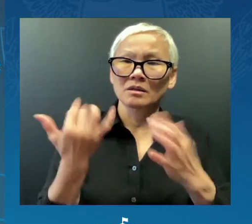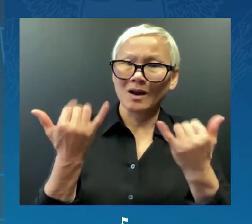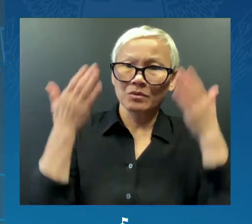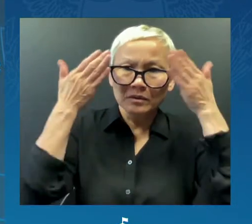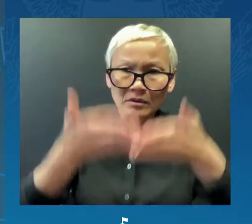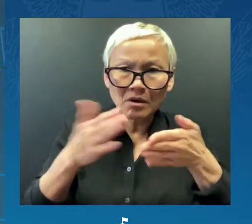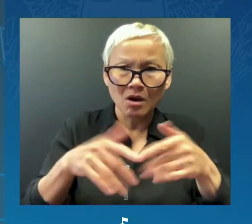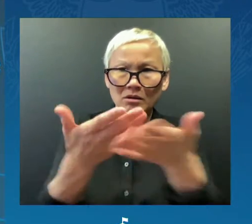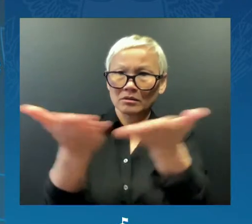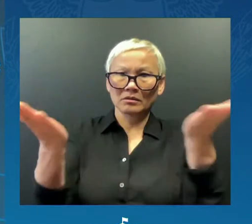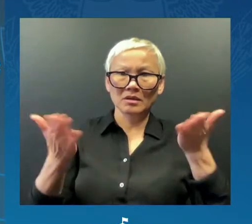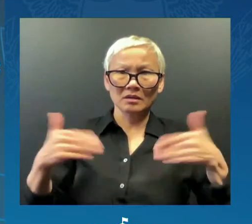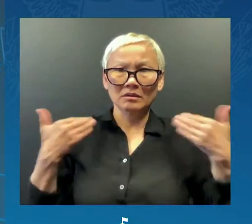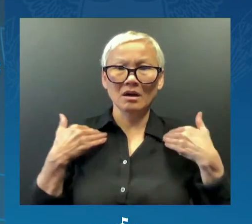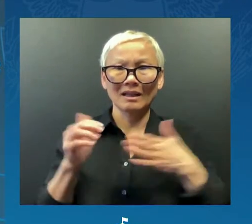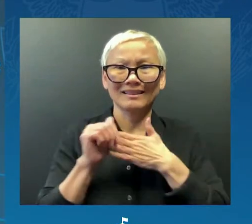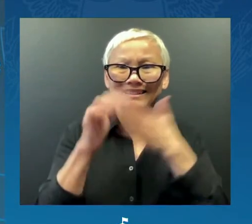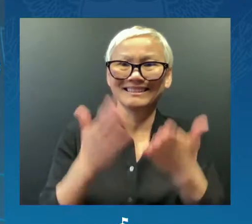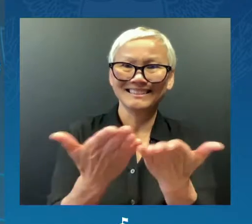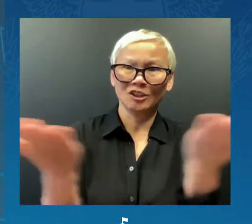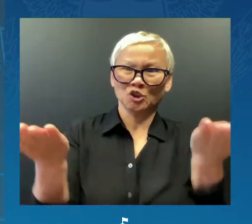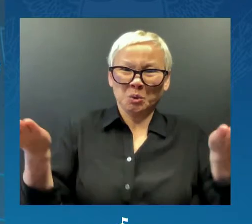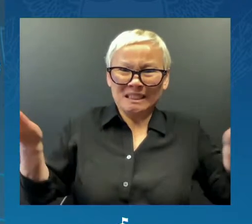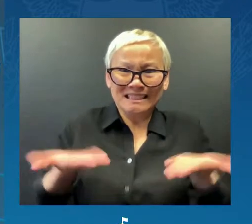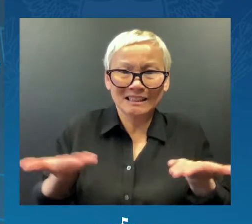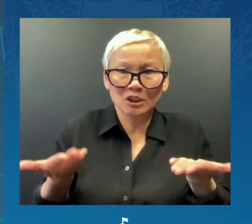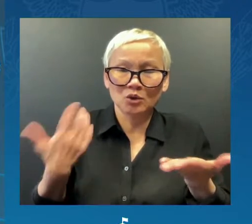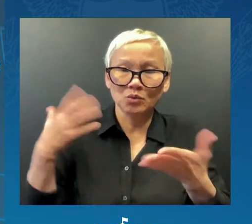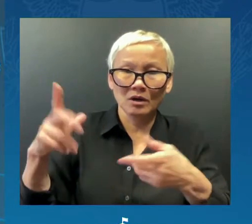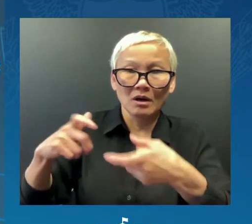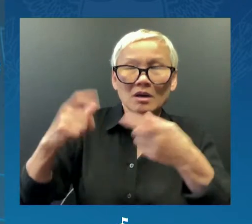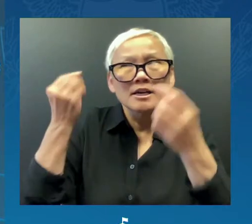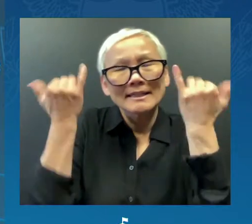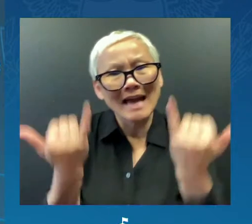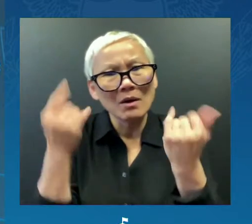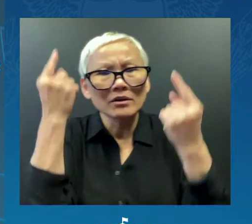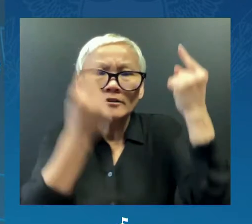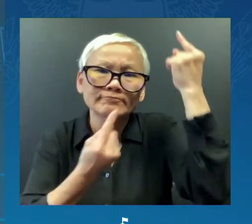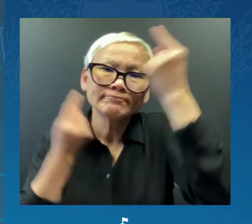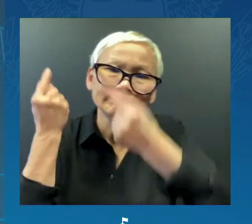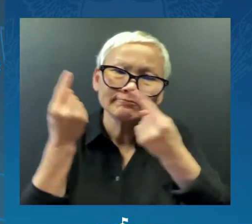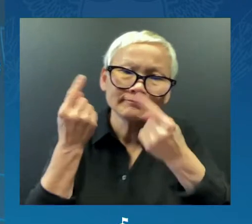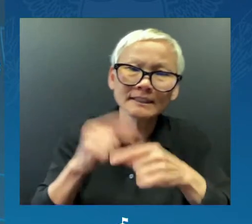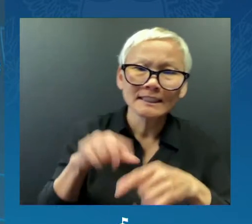Just consider, 60 percent of the population of Africa is under the age of 25.